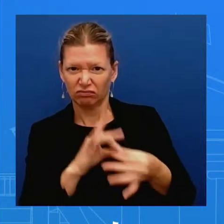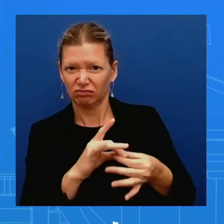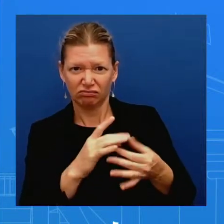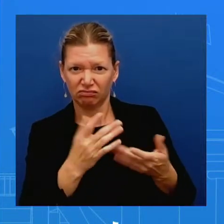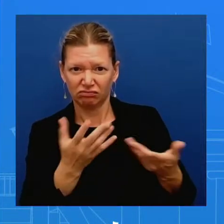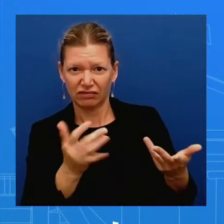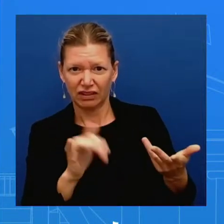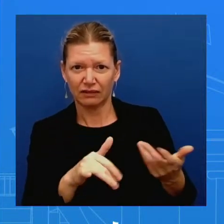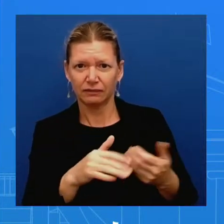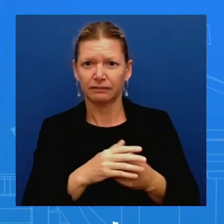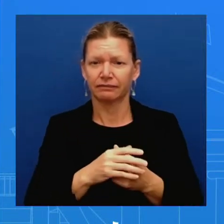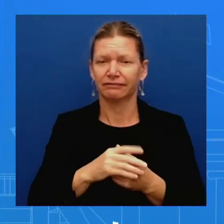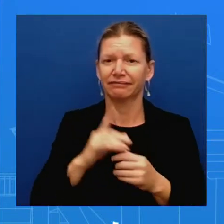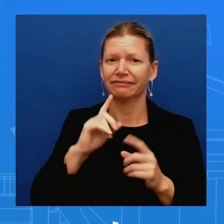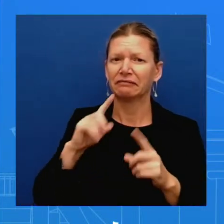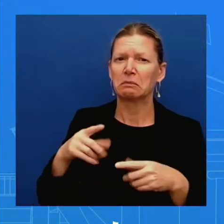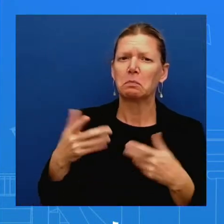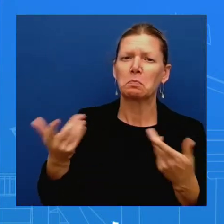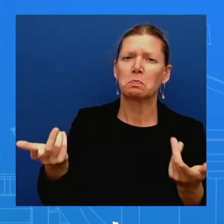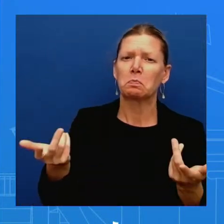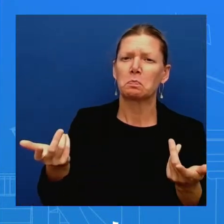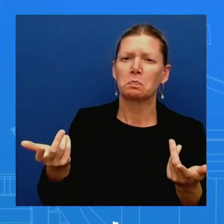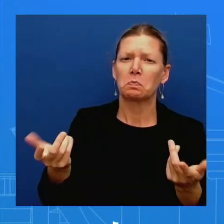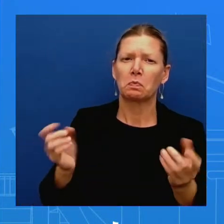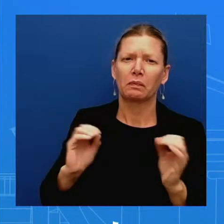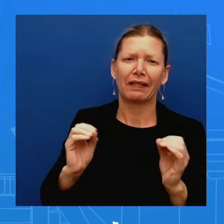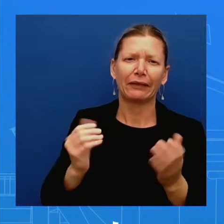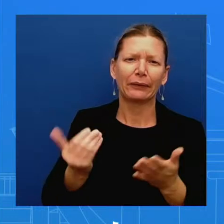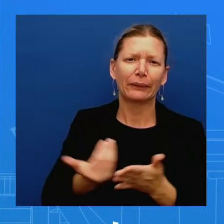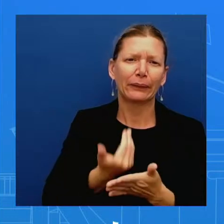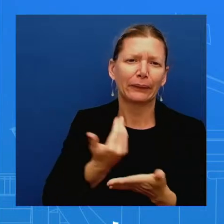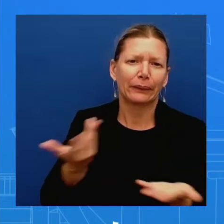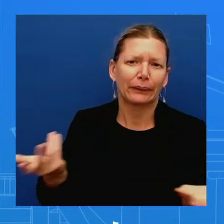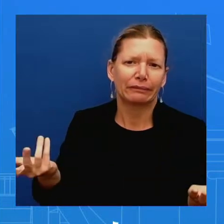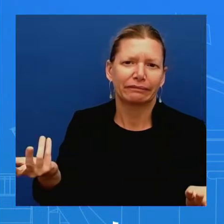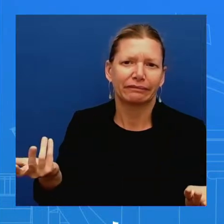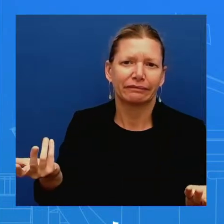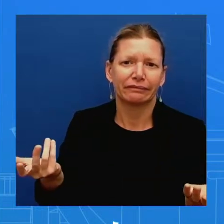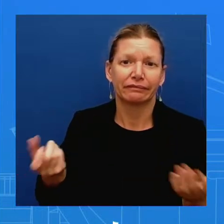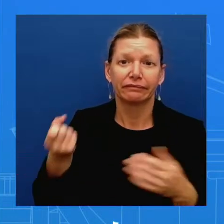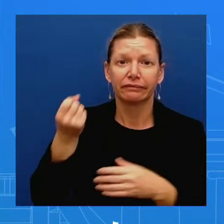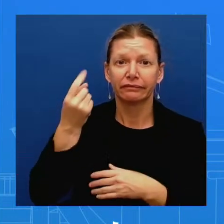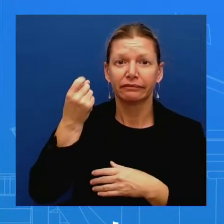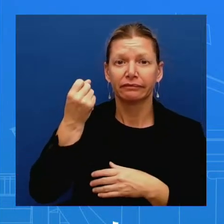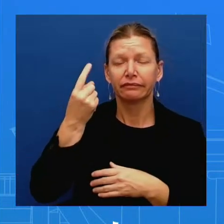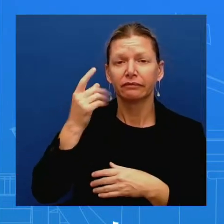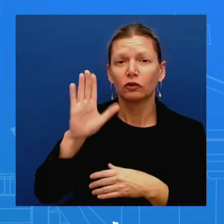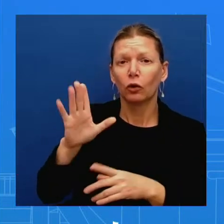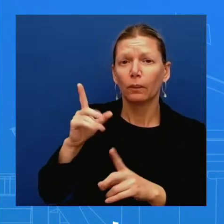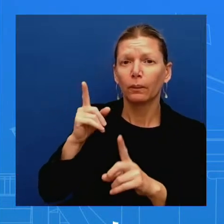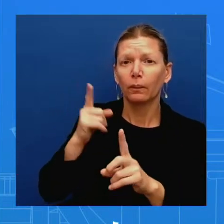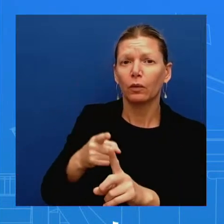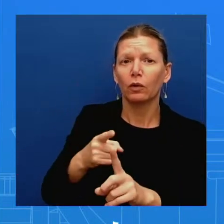I -- I get the point that you're making. We've seen this type of bilateral statement from those two -- from those two countries.